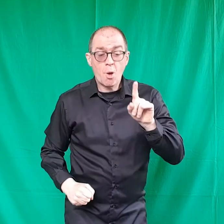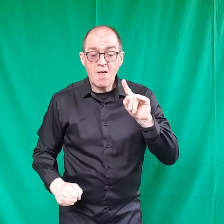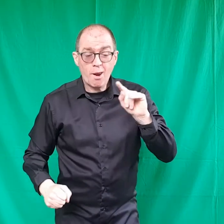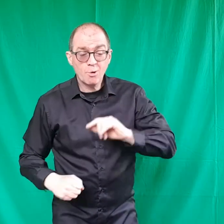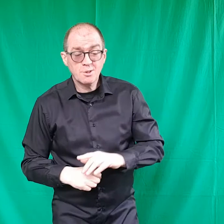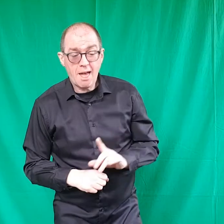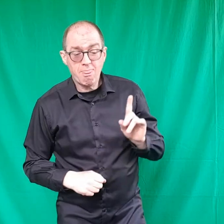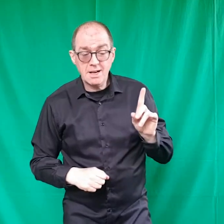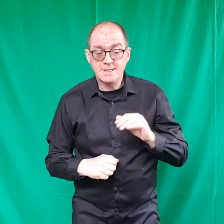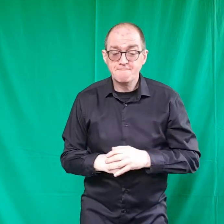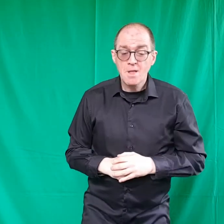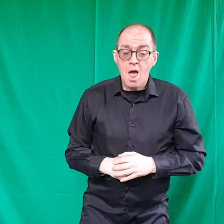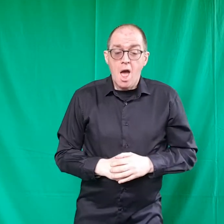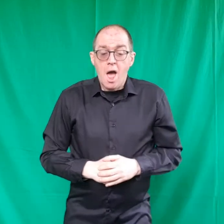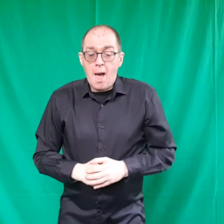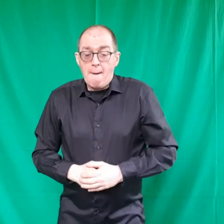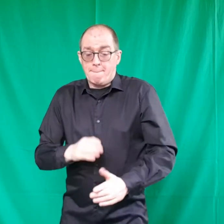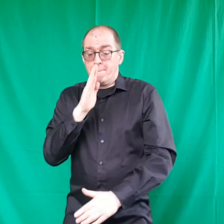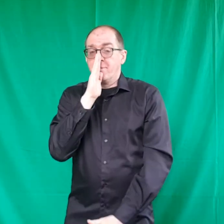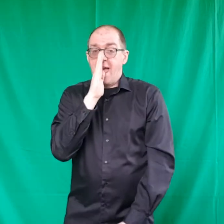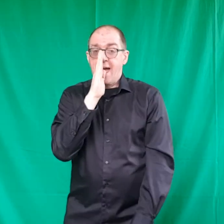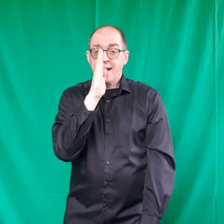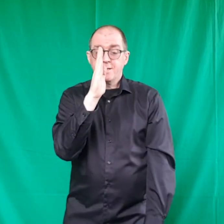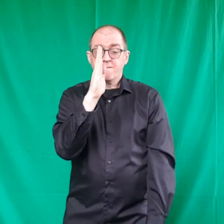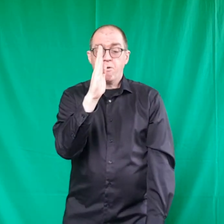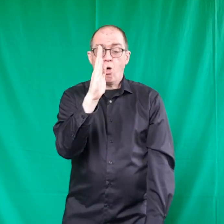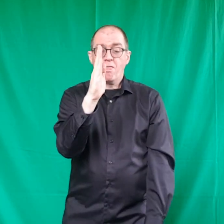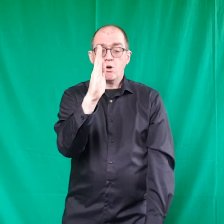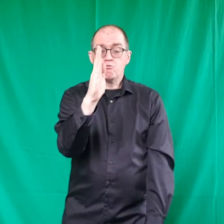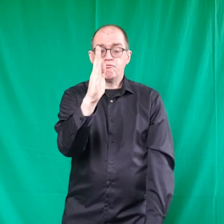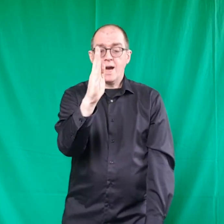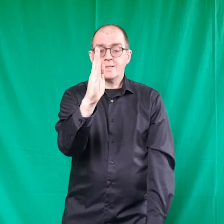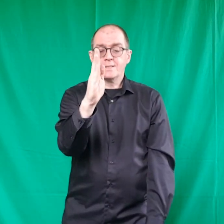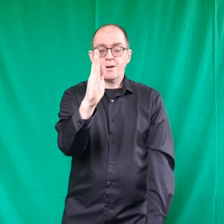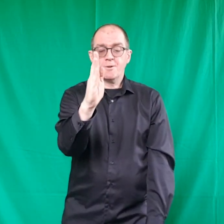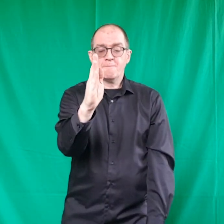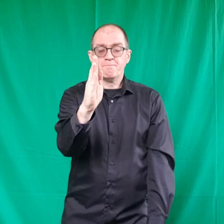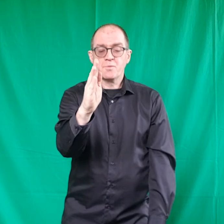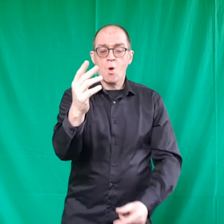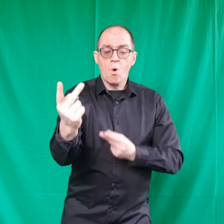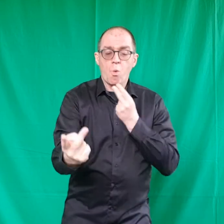So that looks like this: 'Heading for the horizon'